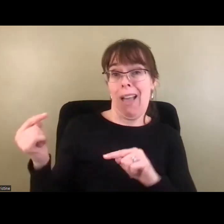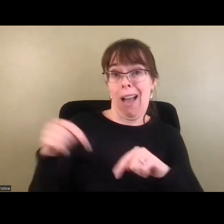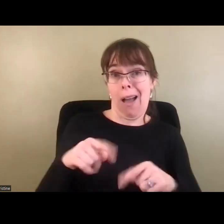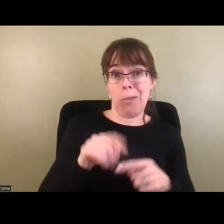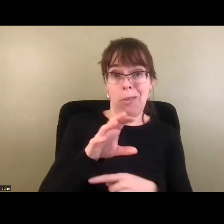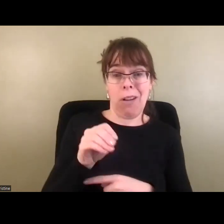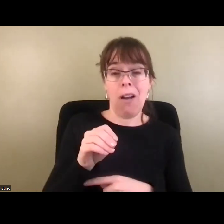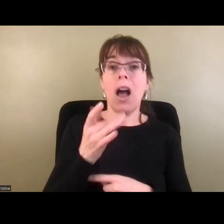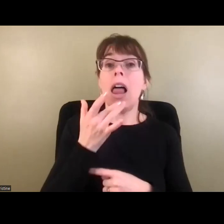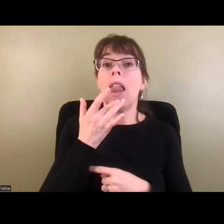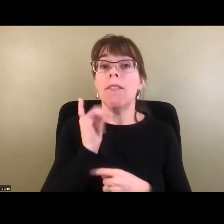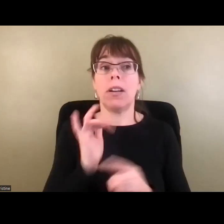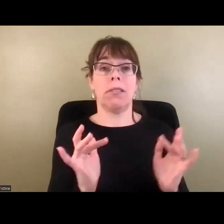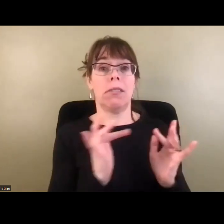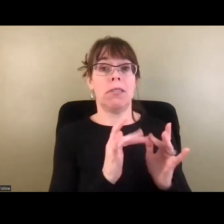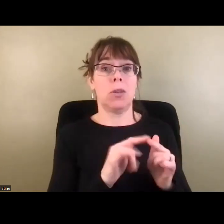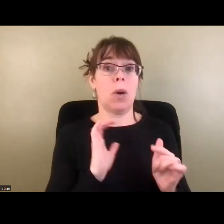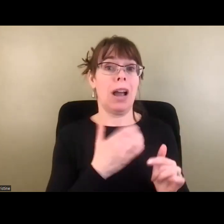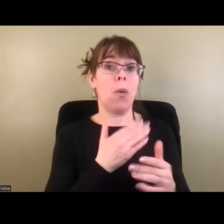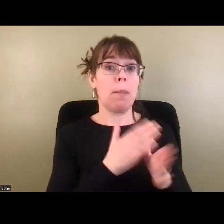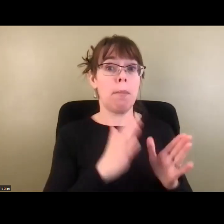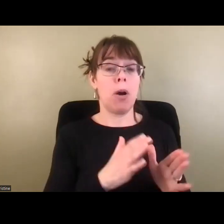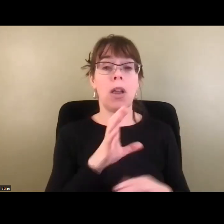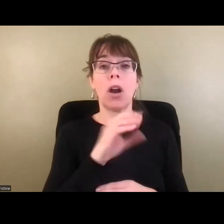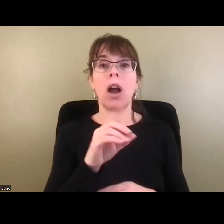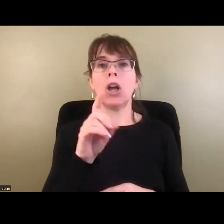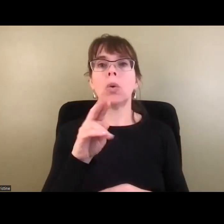they reached out to one of our partners, the Colorado Duola Project, which is a